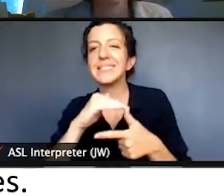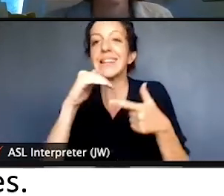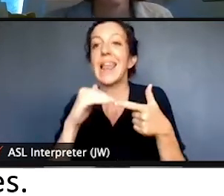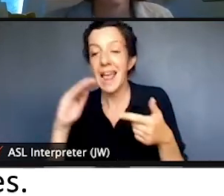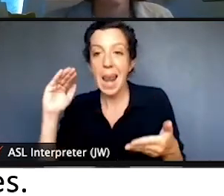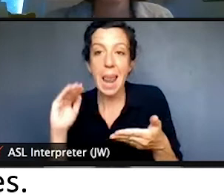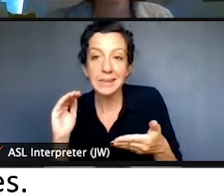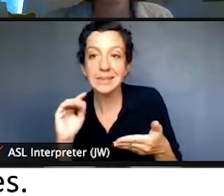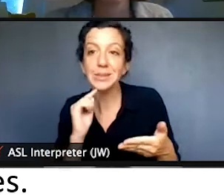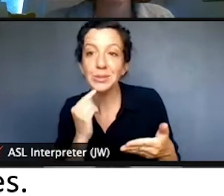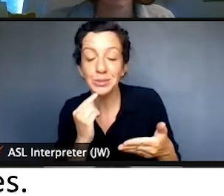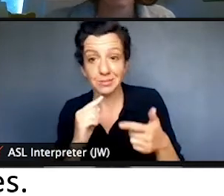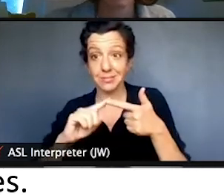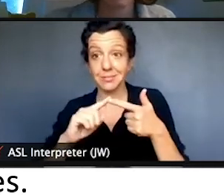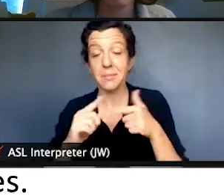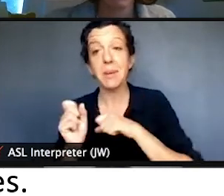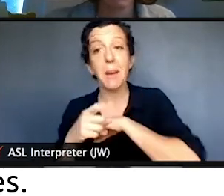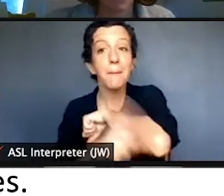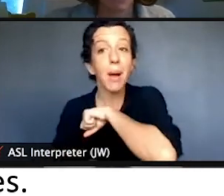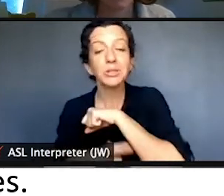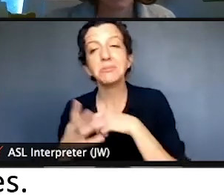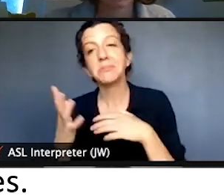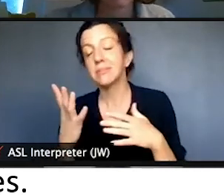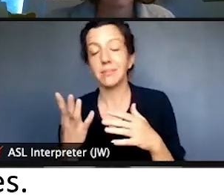For example, under the under Proposition 20,